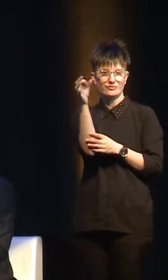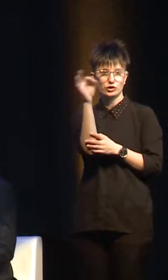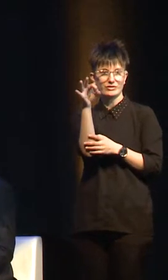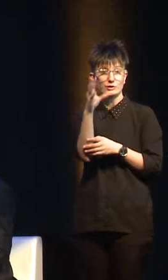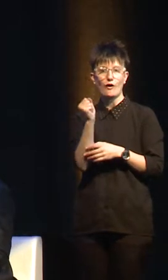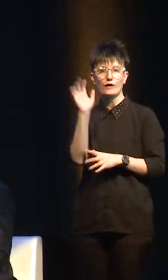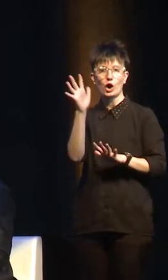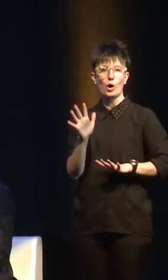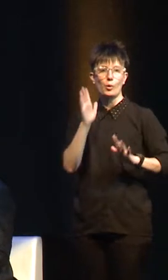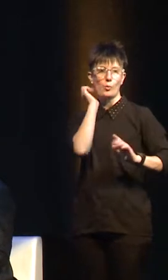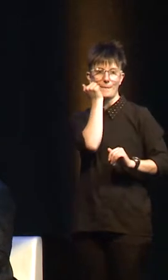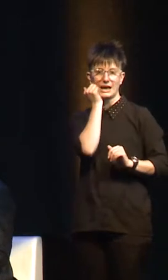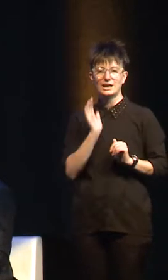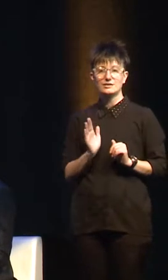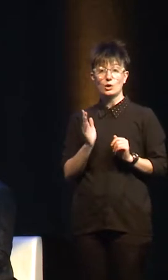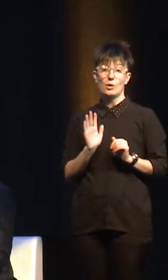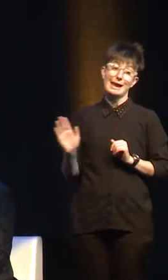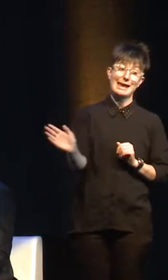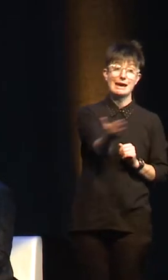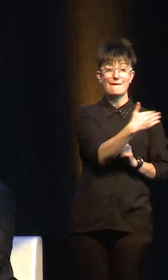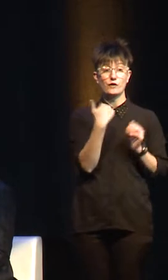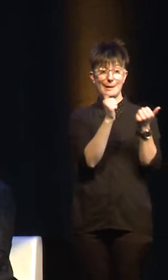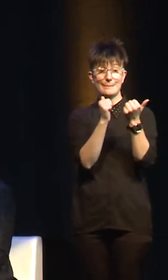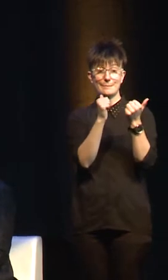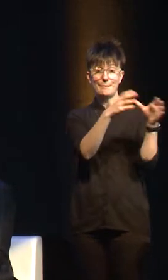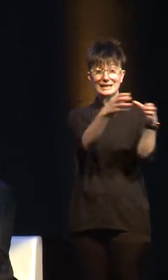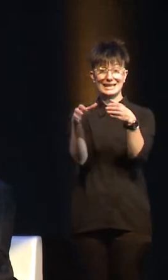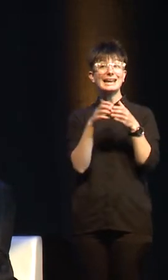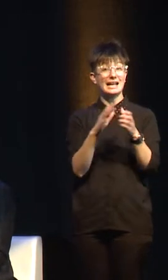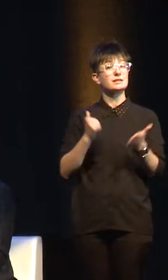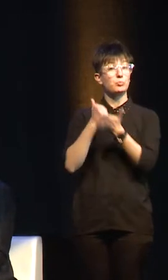in fact every party, has supported that. We've argued like billy-o about the detail below